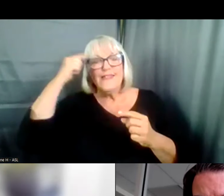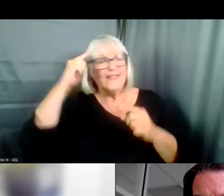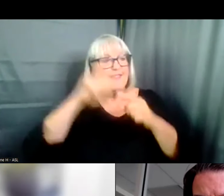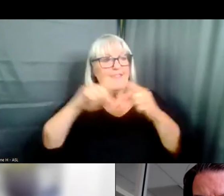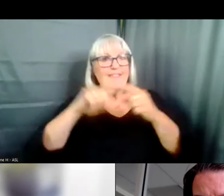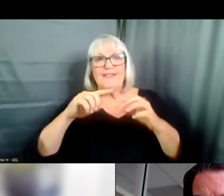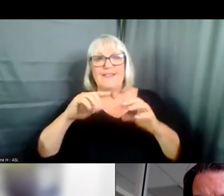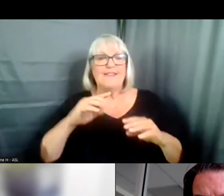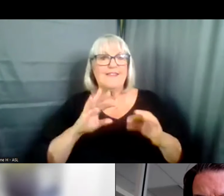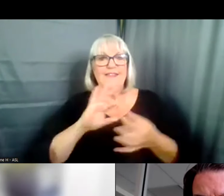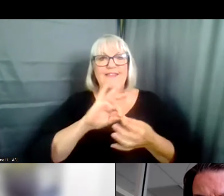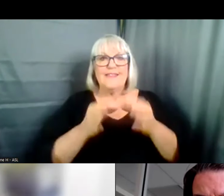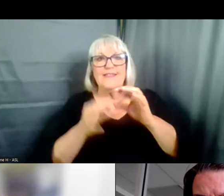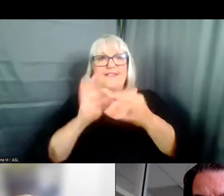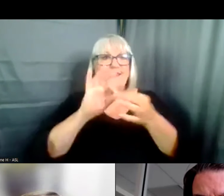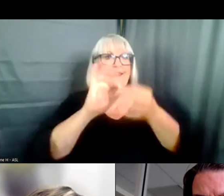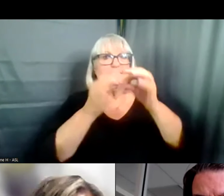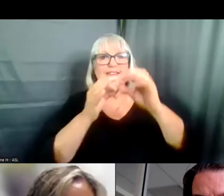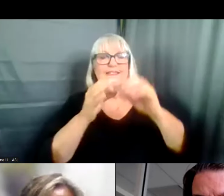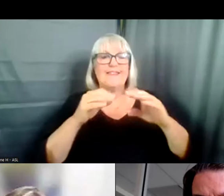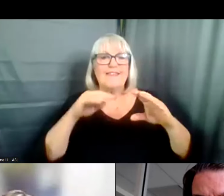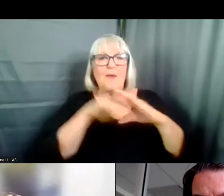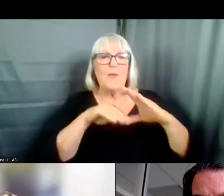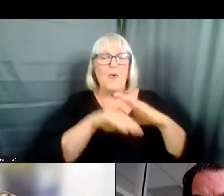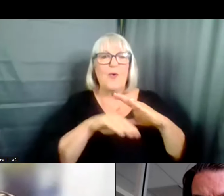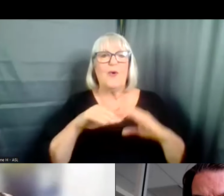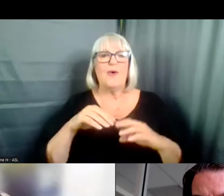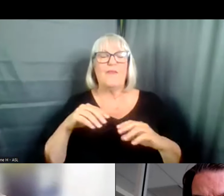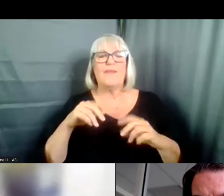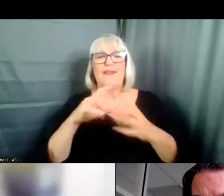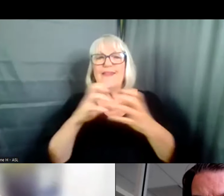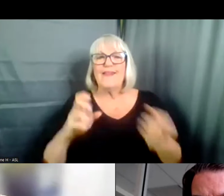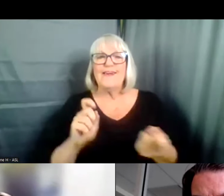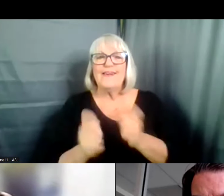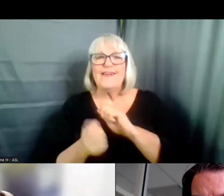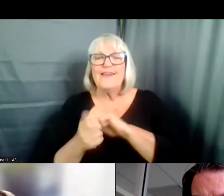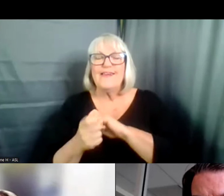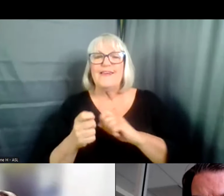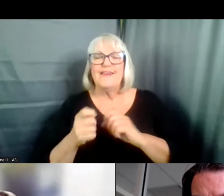change that has to take place and a lot of this change is, you know, social in terms of